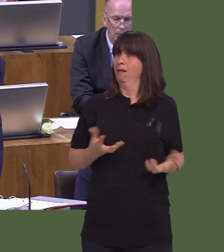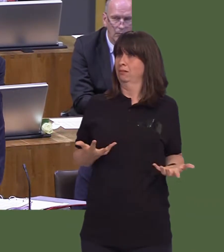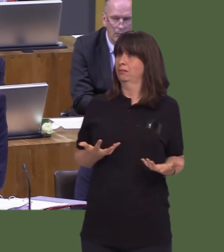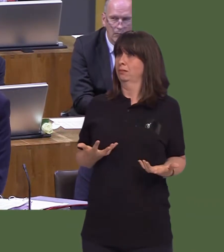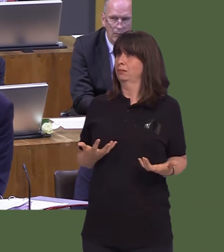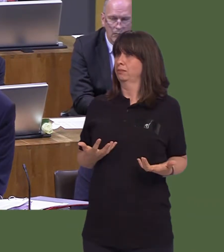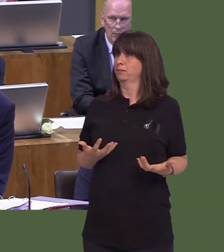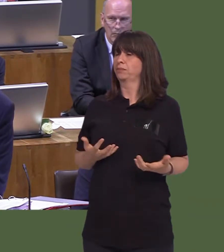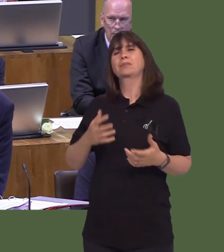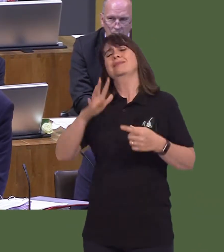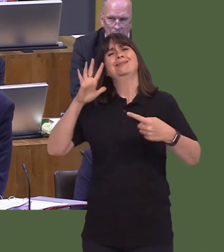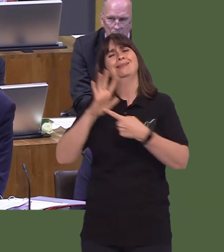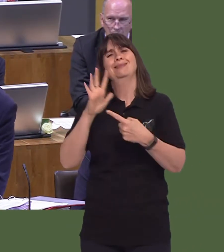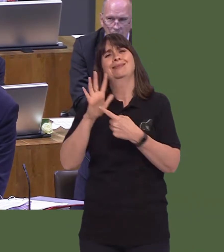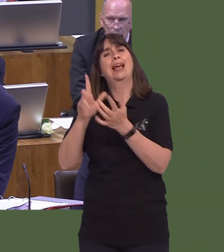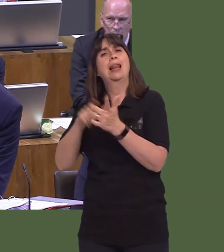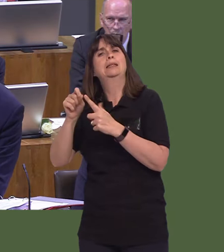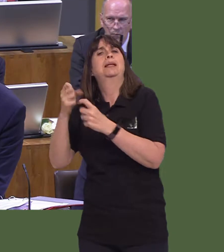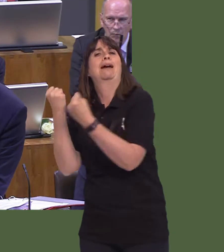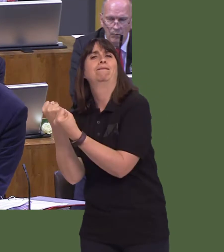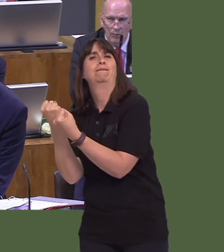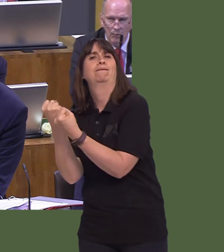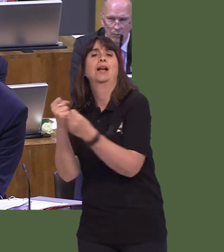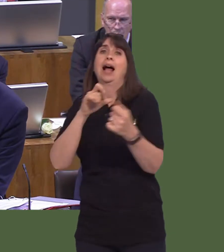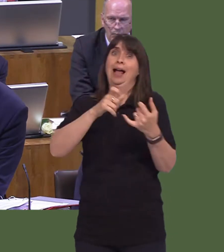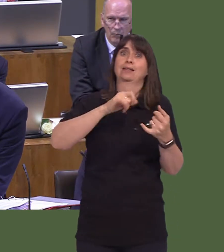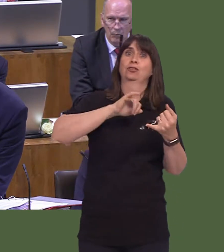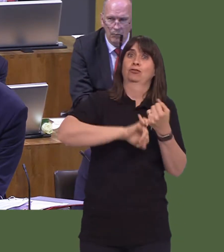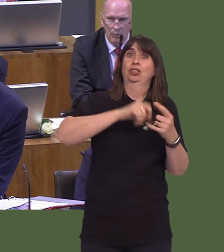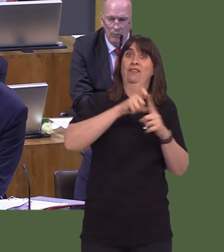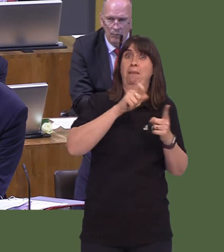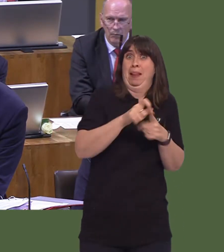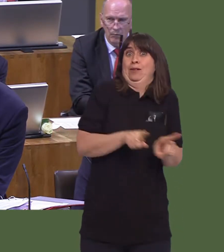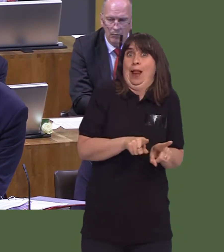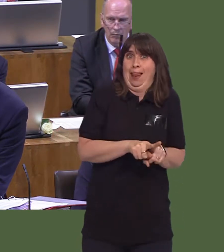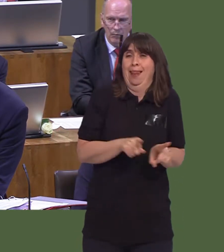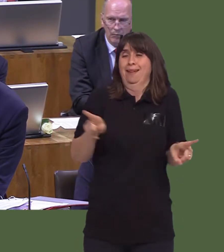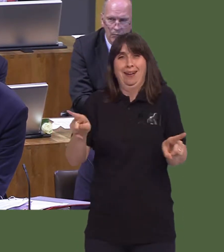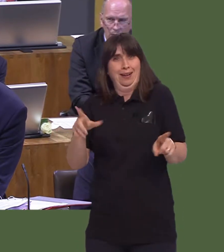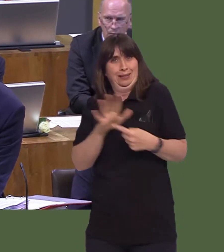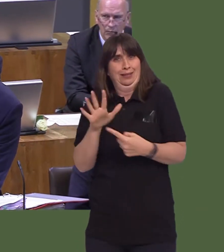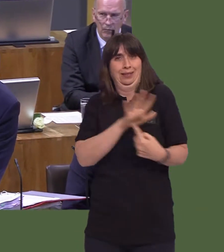hugely important that there are LDPs in place because if LDPs run past their expiry date,